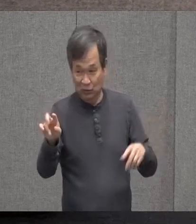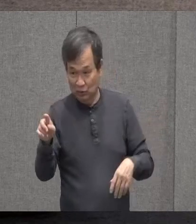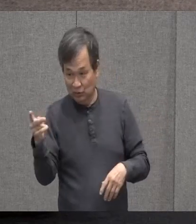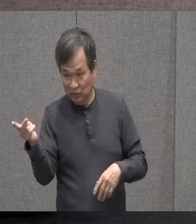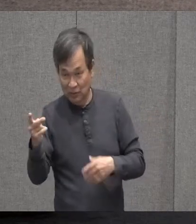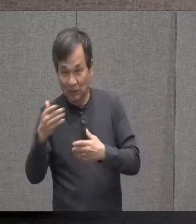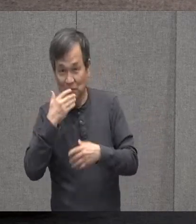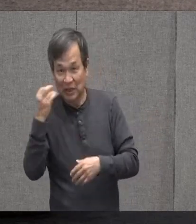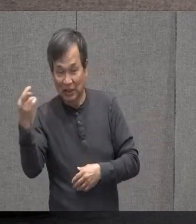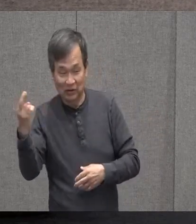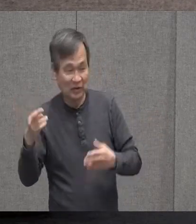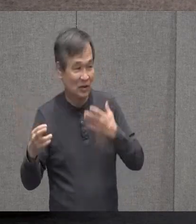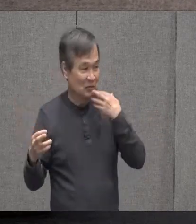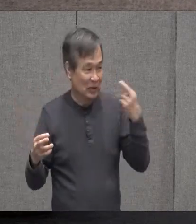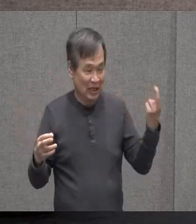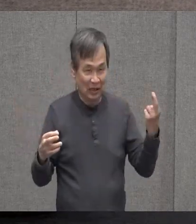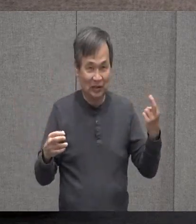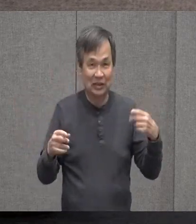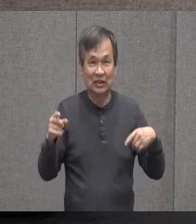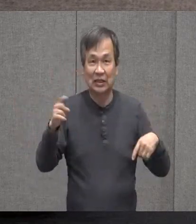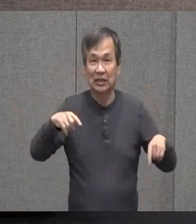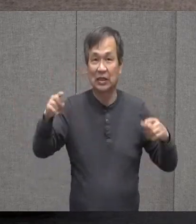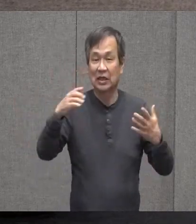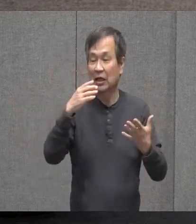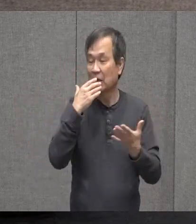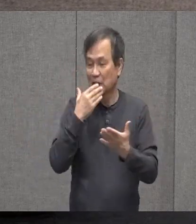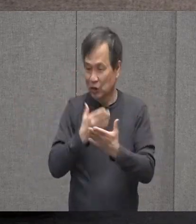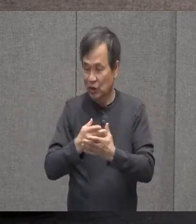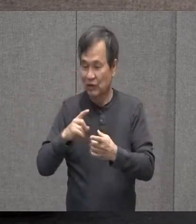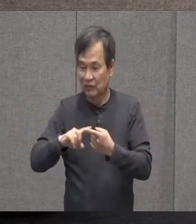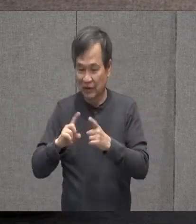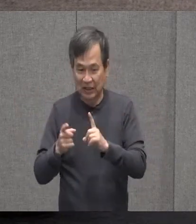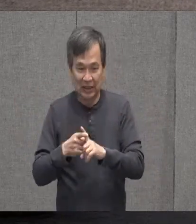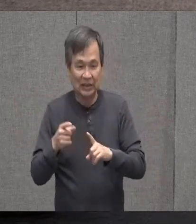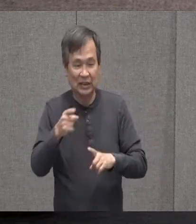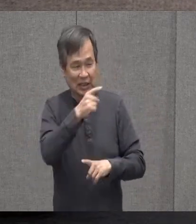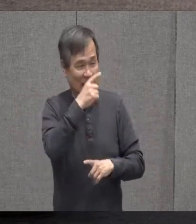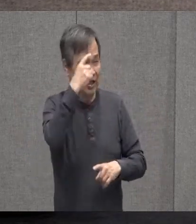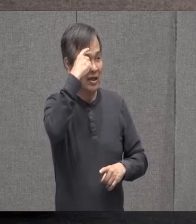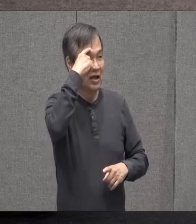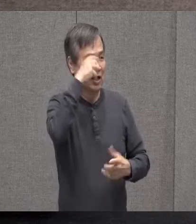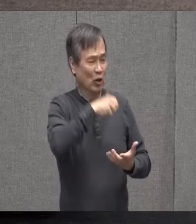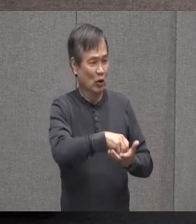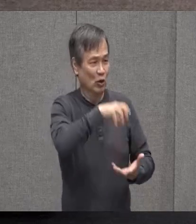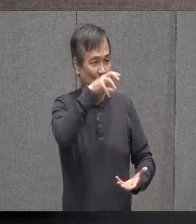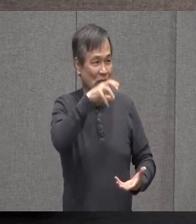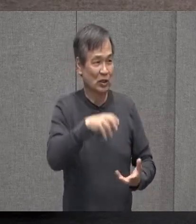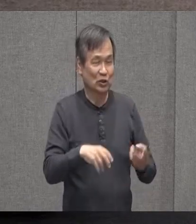The neighbors though the Haktaks had grown so rich they decided to have two of everything, even themselves.